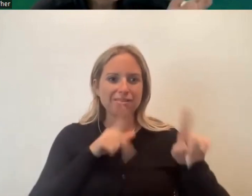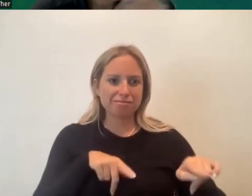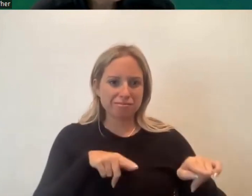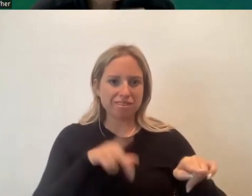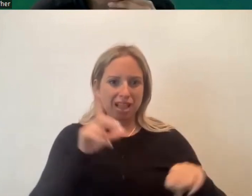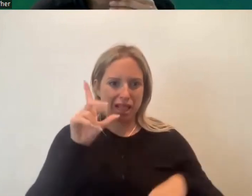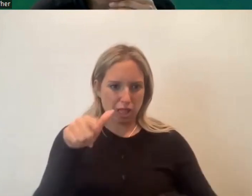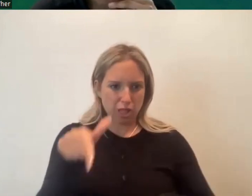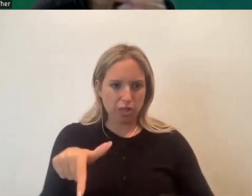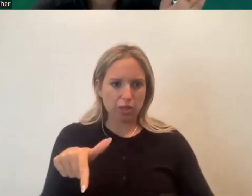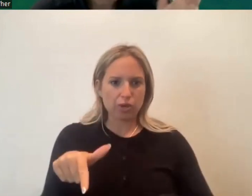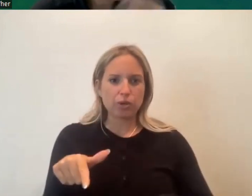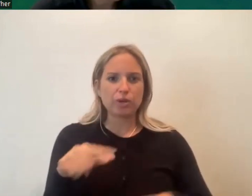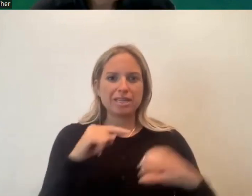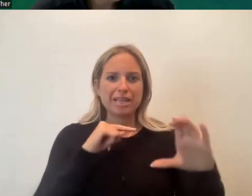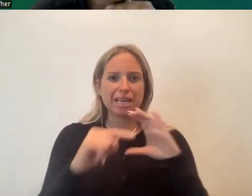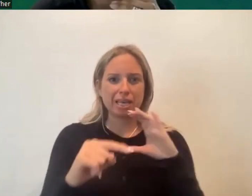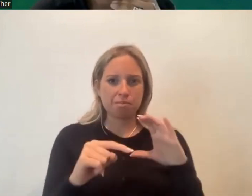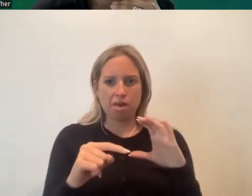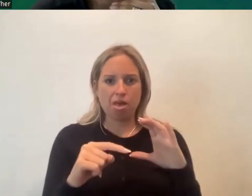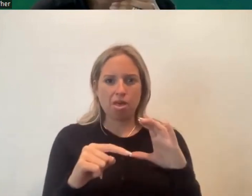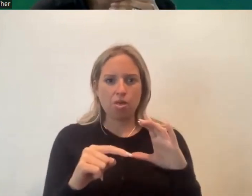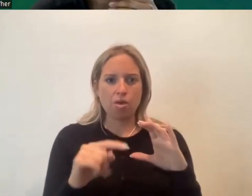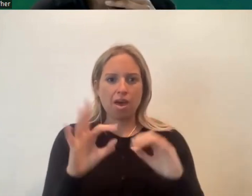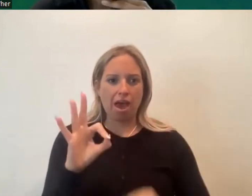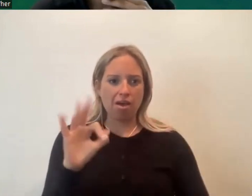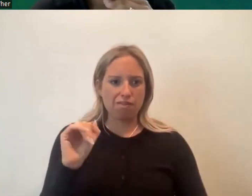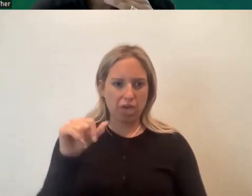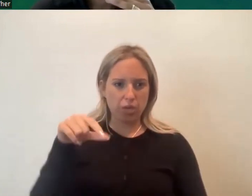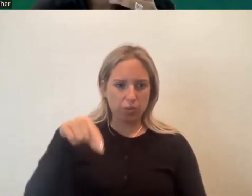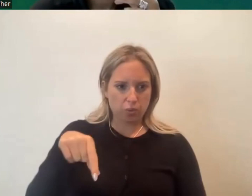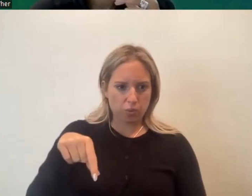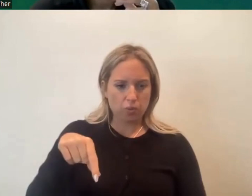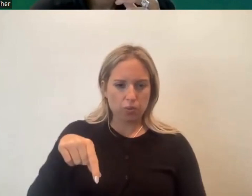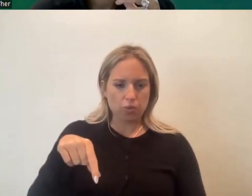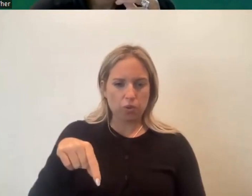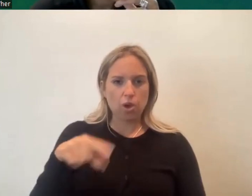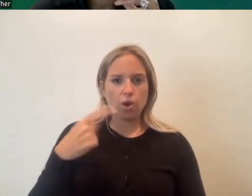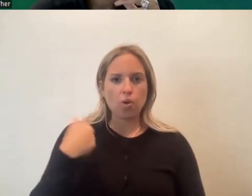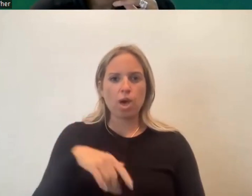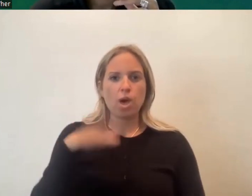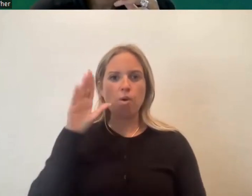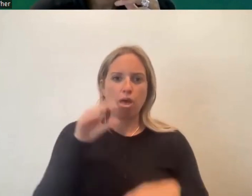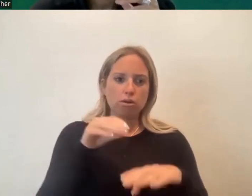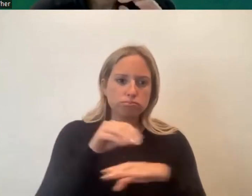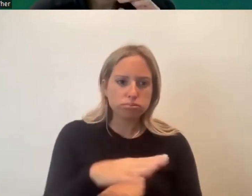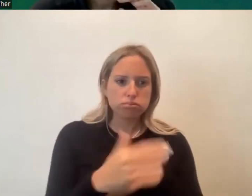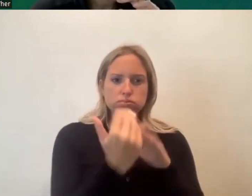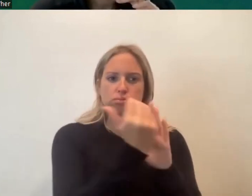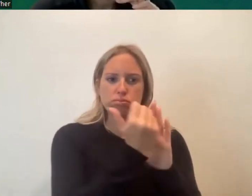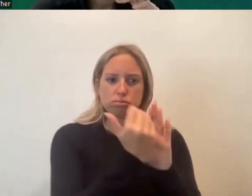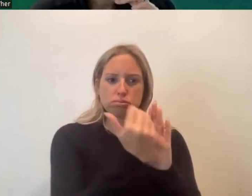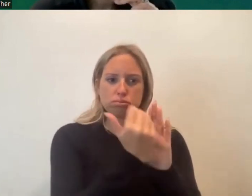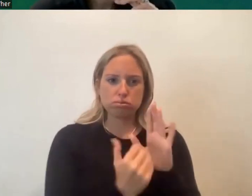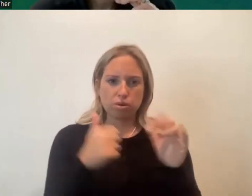a later email or on our FAQ that we send out later and post to our website later.